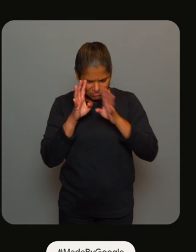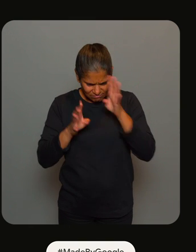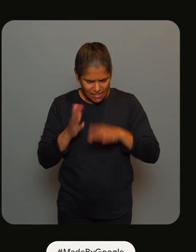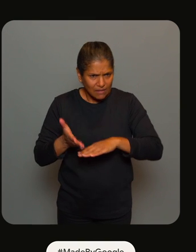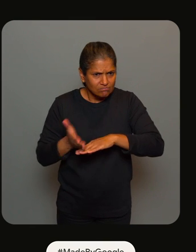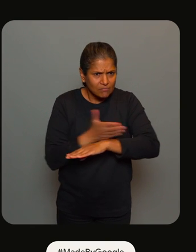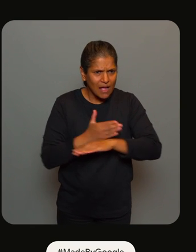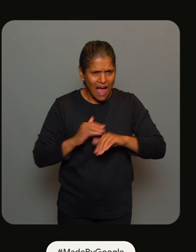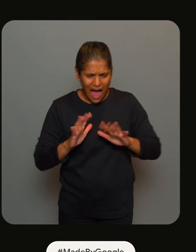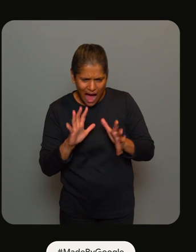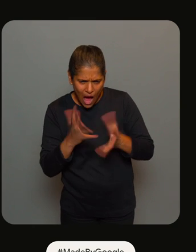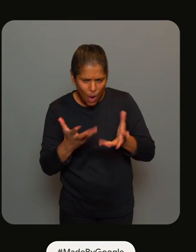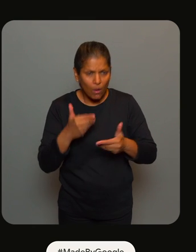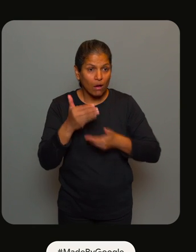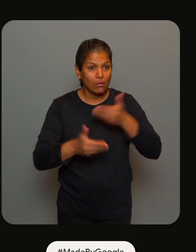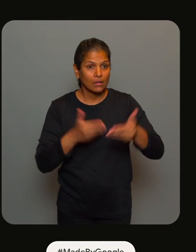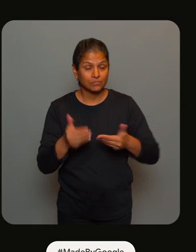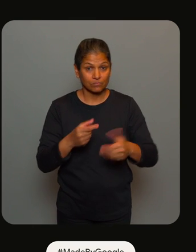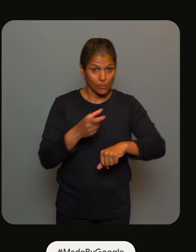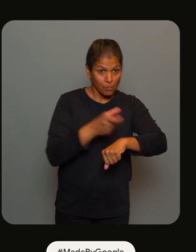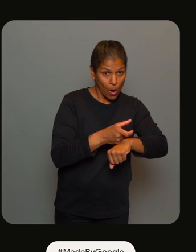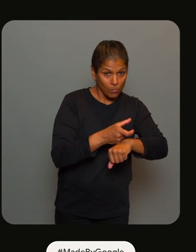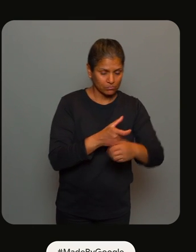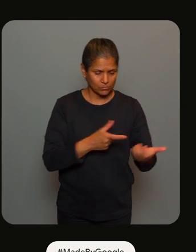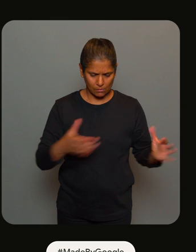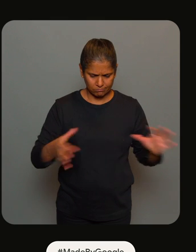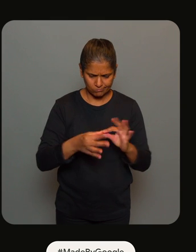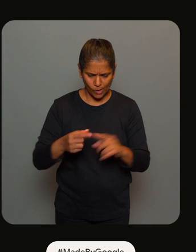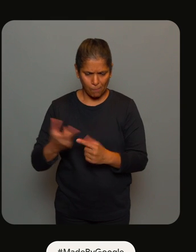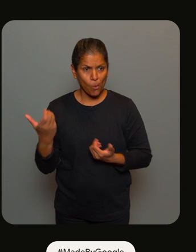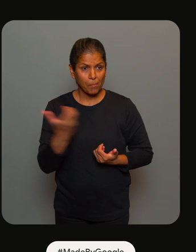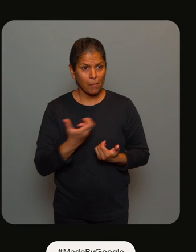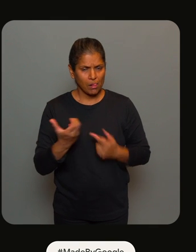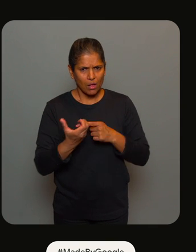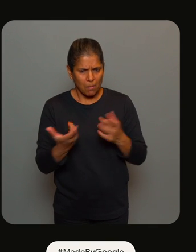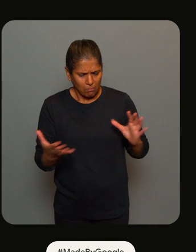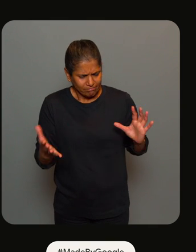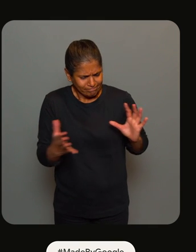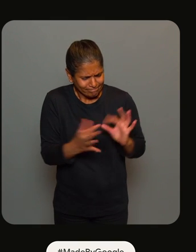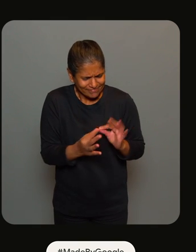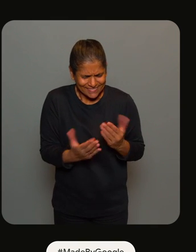Your phone and watch are designed to be personal, to be touched and worn.